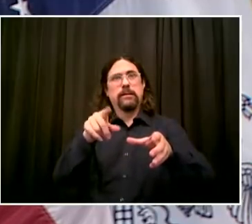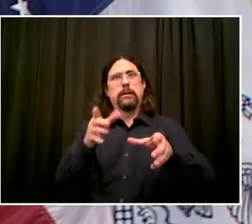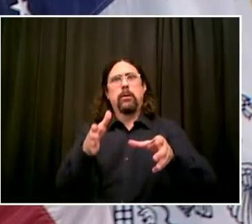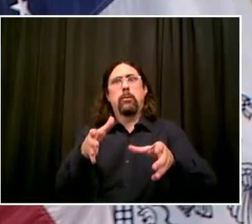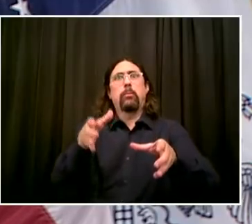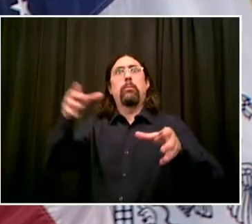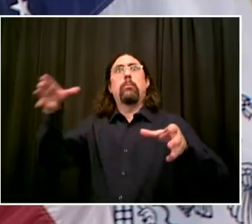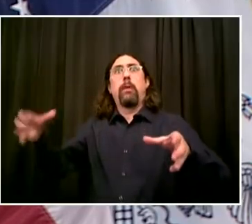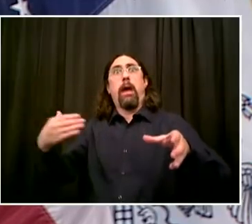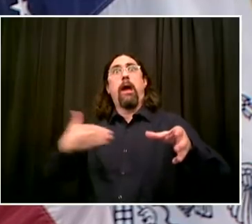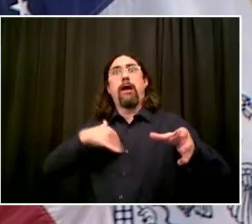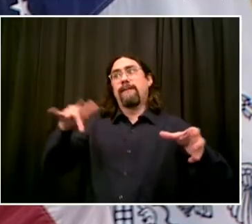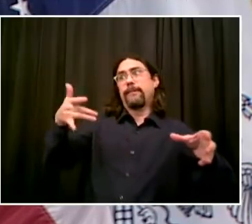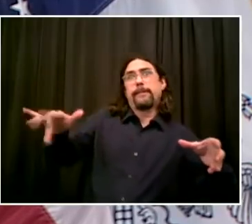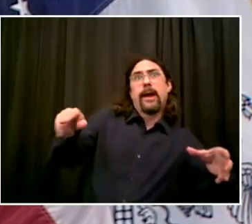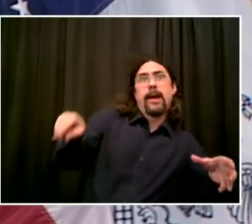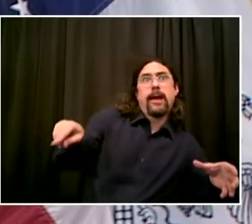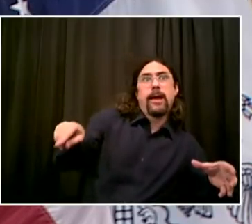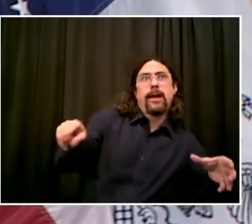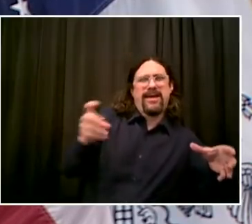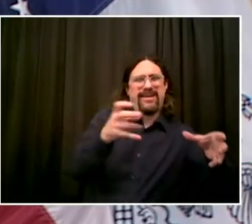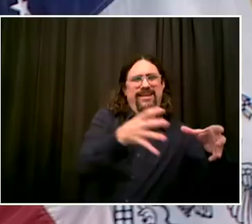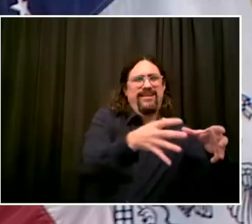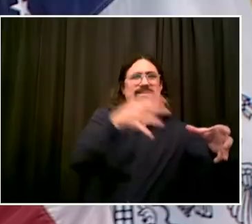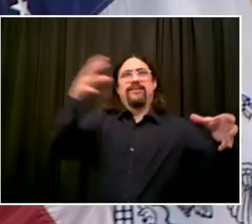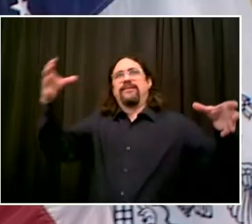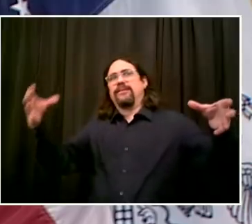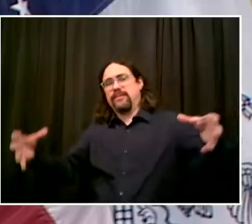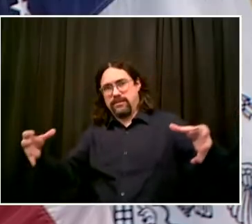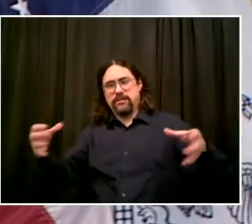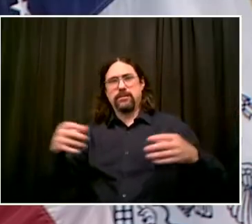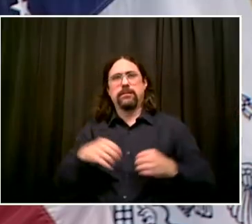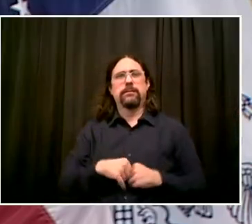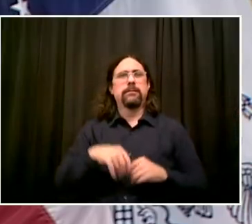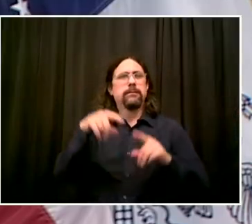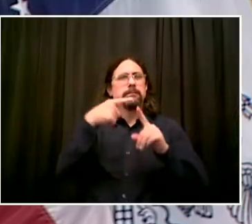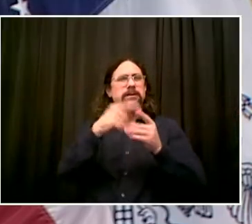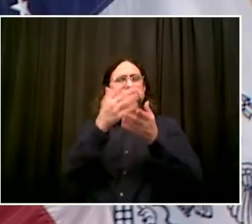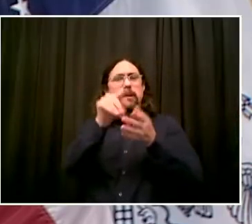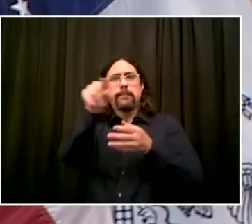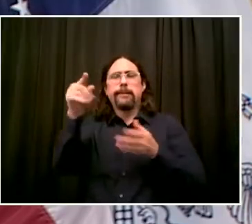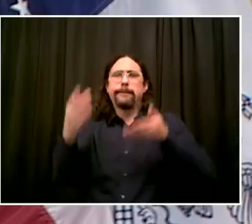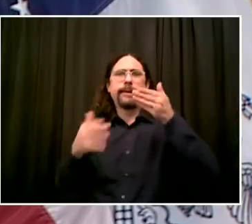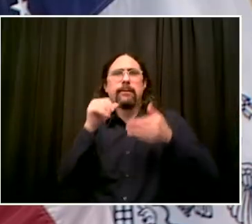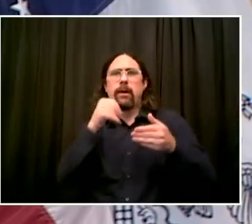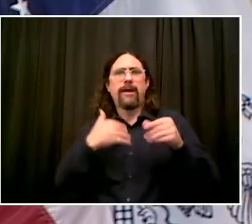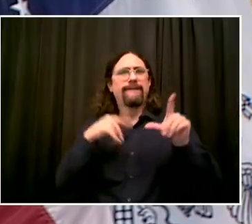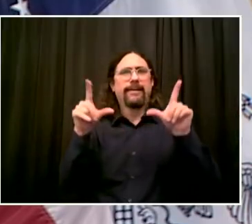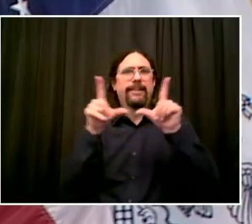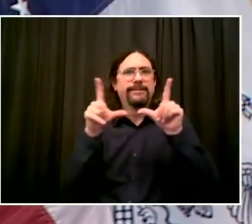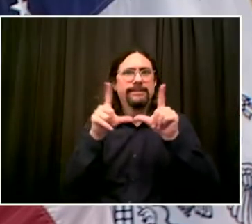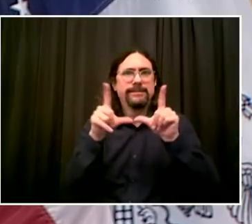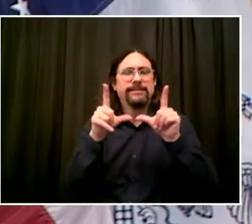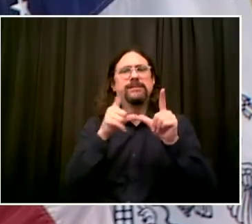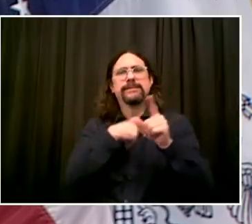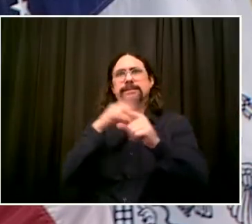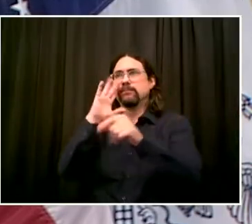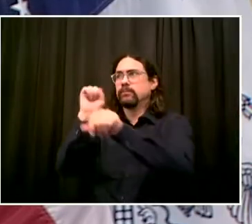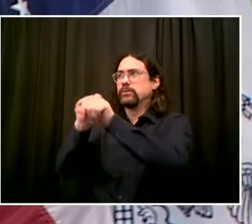ADTDIIONAL CPAACIYT, F I NEED BE. WE CAN DO THAT WITH OUR PARTNERS AT THE